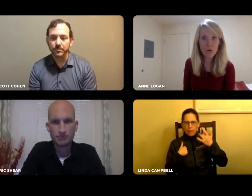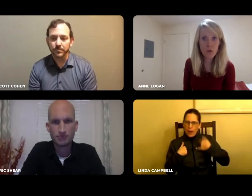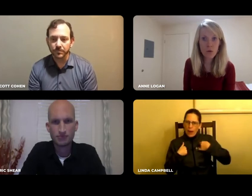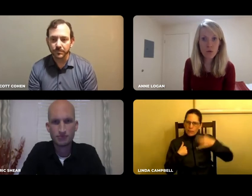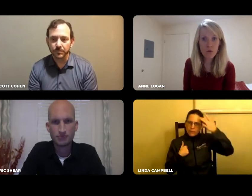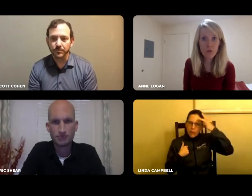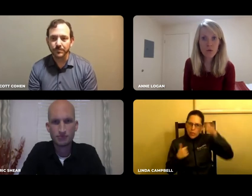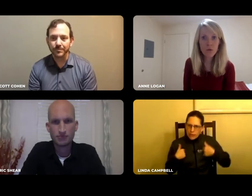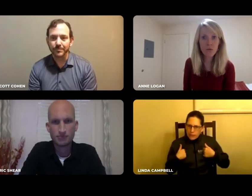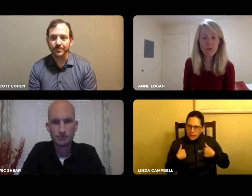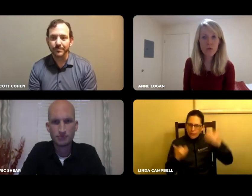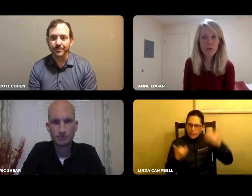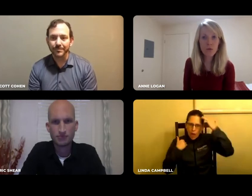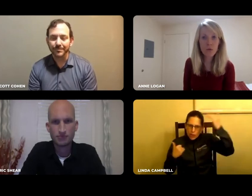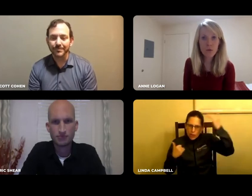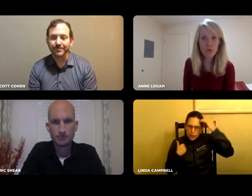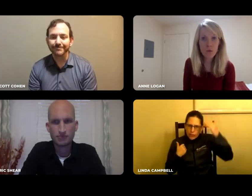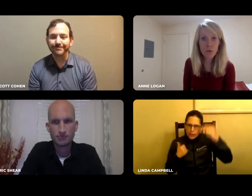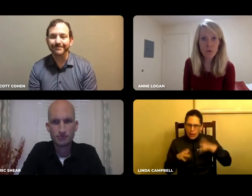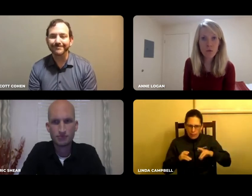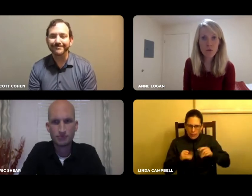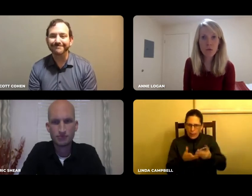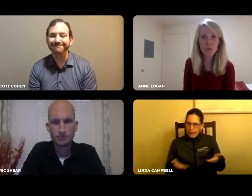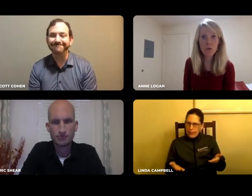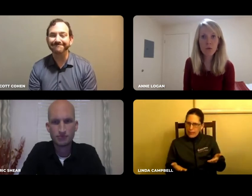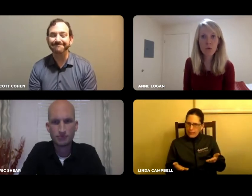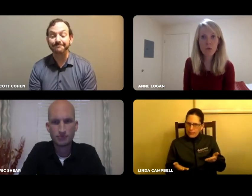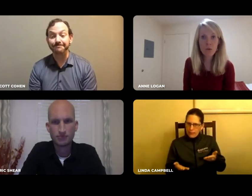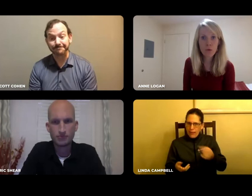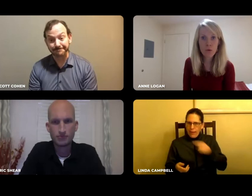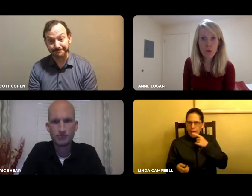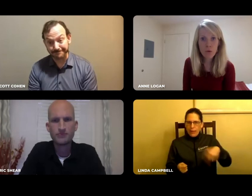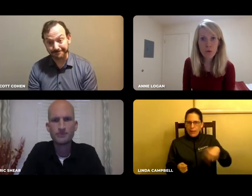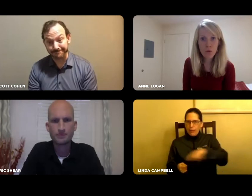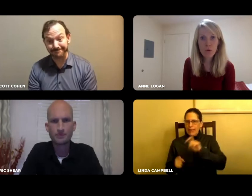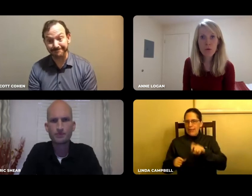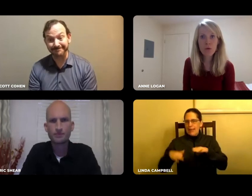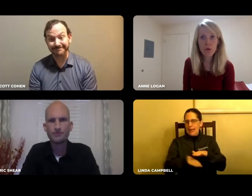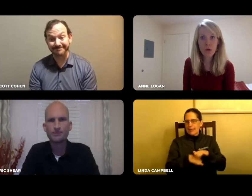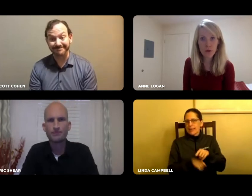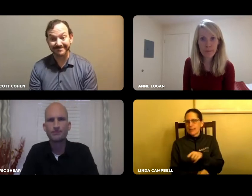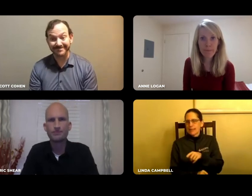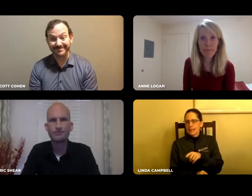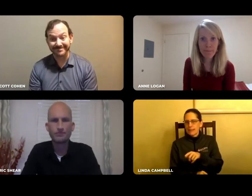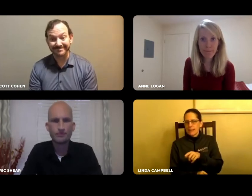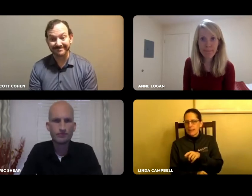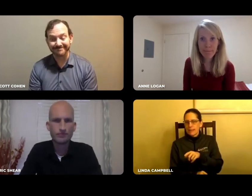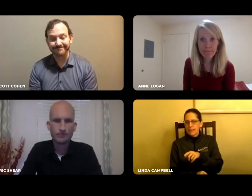I'm intelligent and have a lot of knowledge for these but I simply needed access.